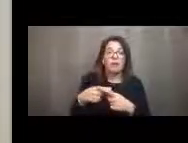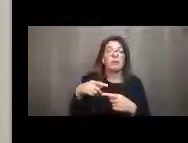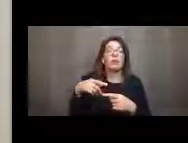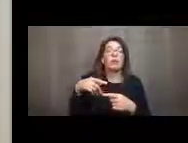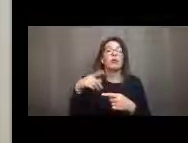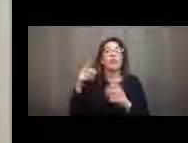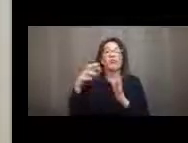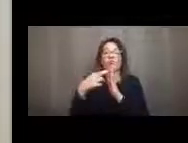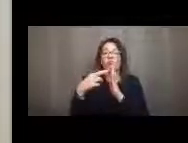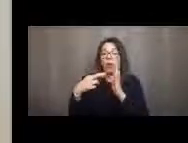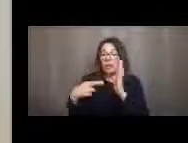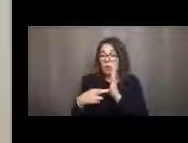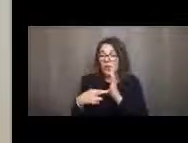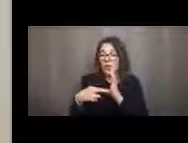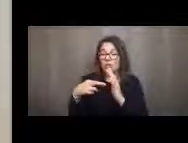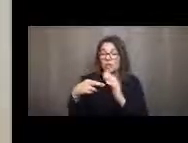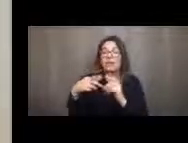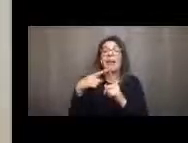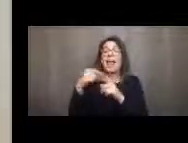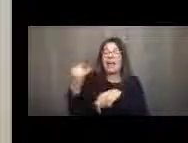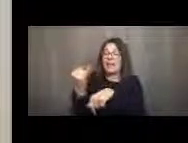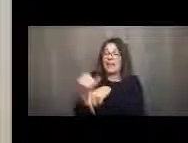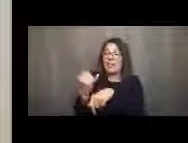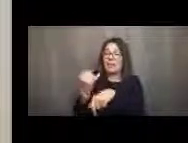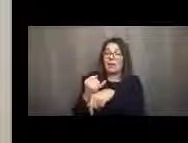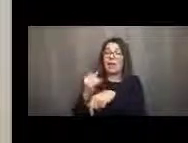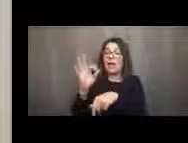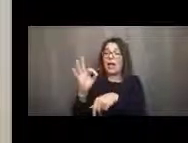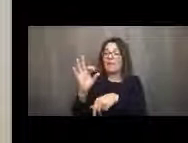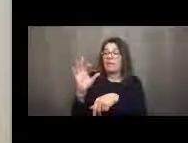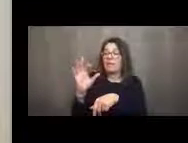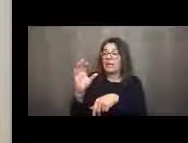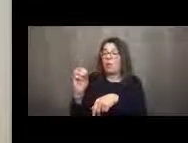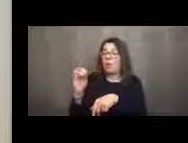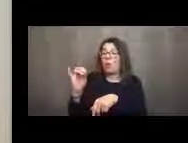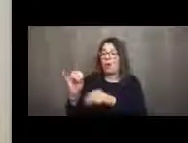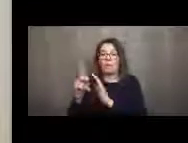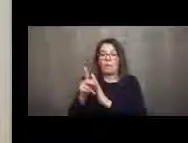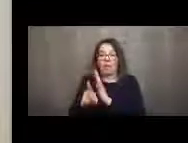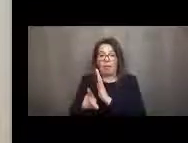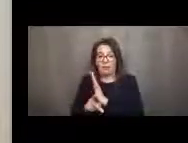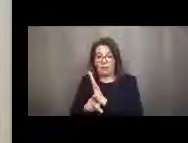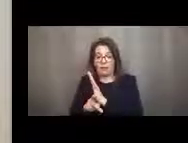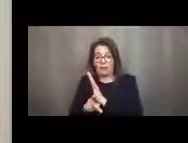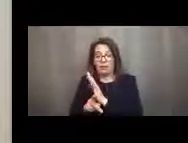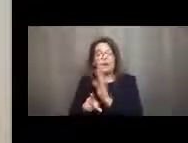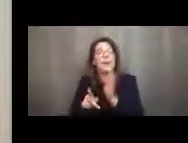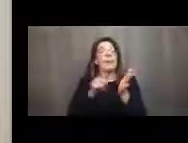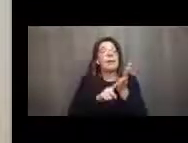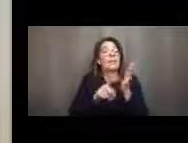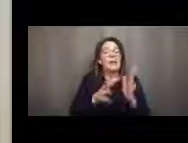and about the institution's FCOI policy. It's important that Investigators understand